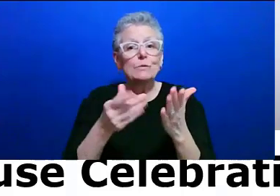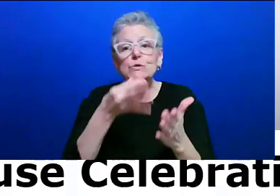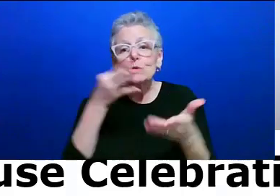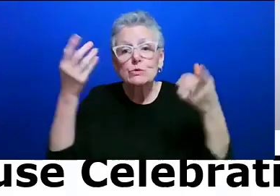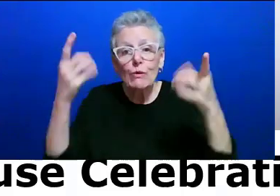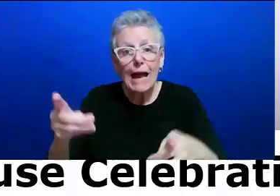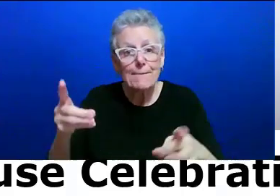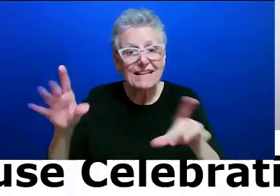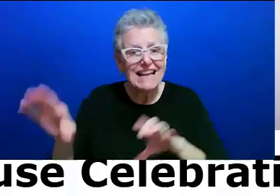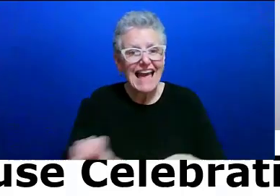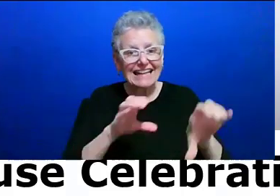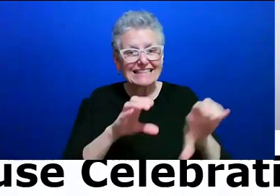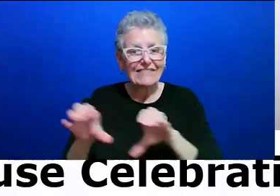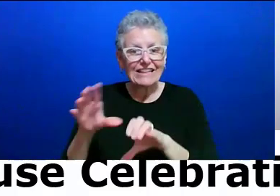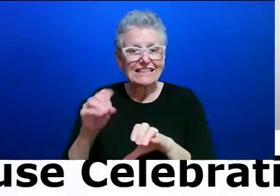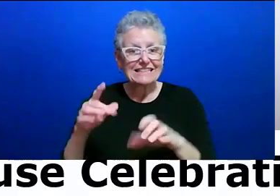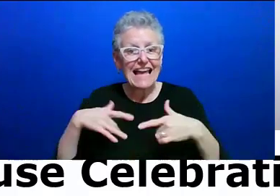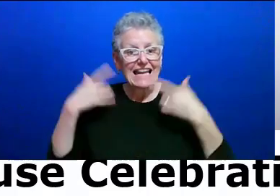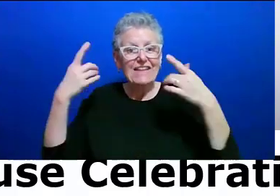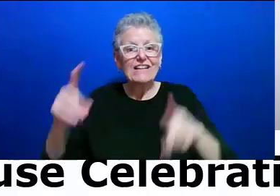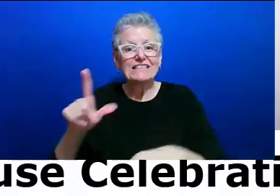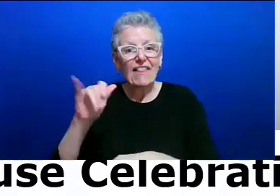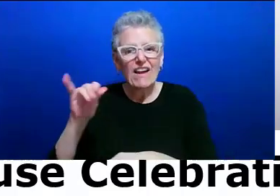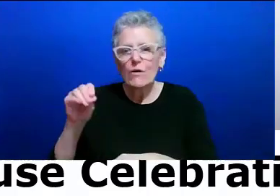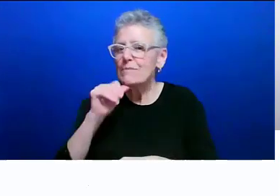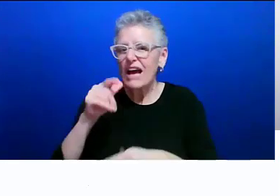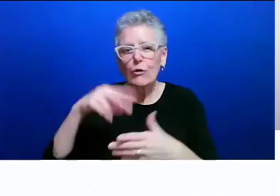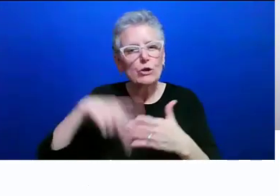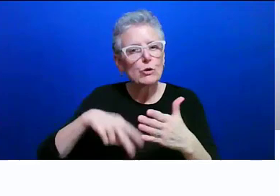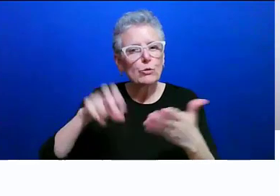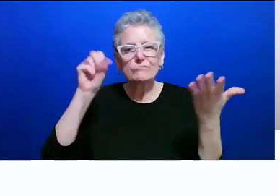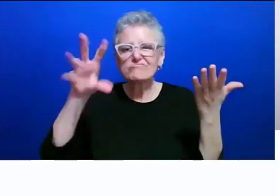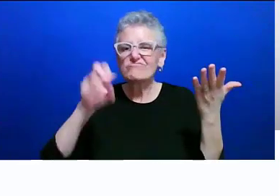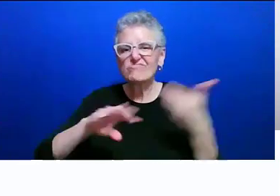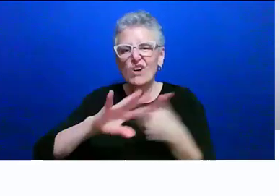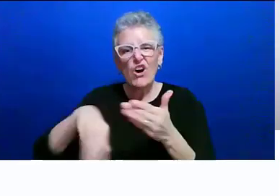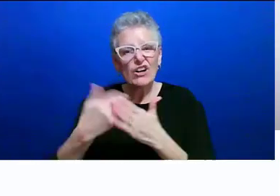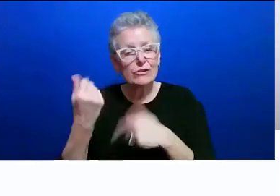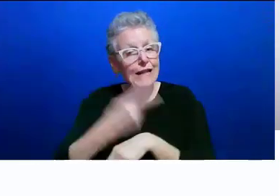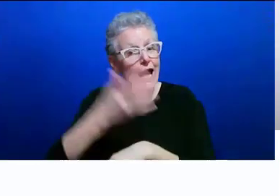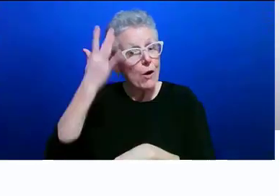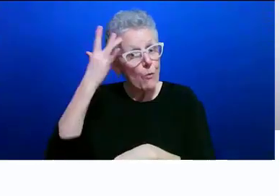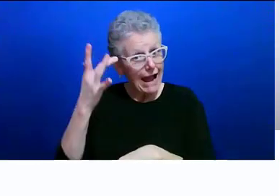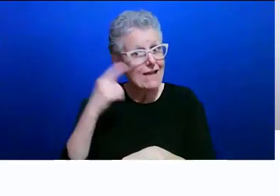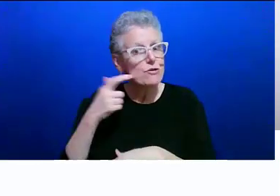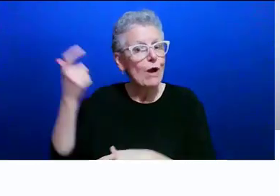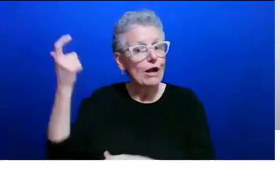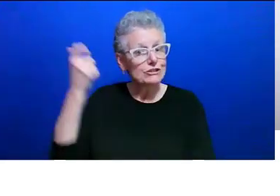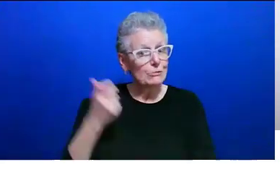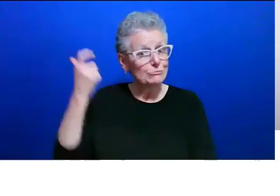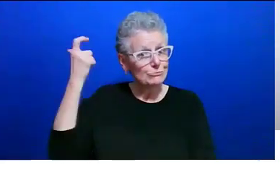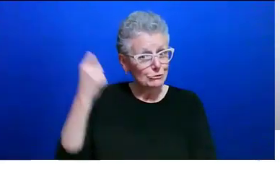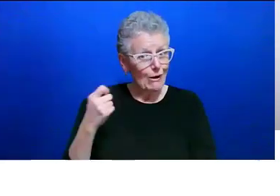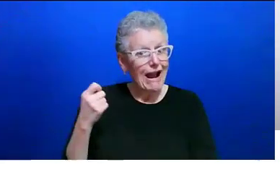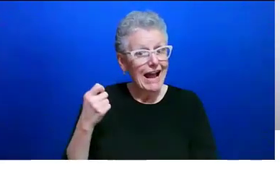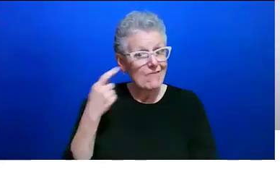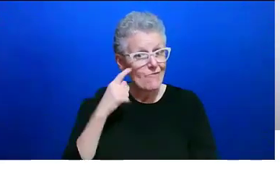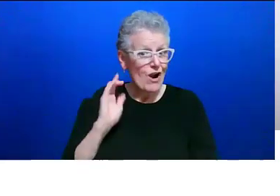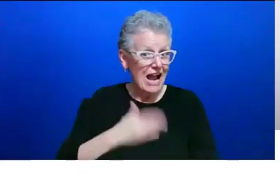that LIO has. I'm not going to read through them today because if you are subscribed to our emails, which you can do